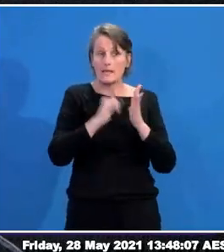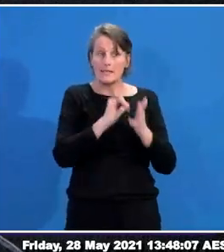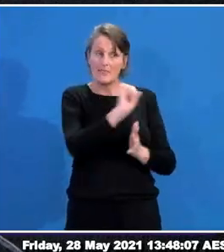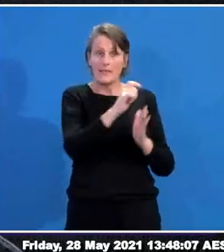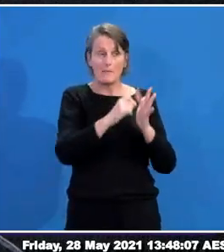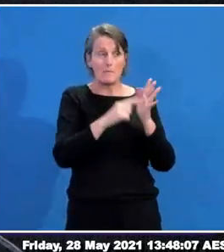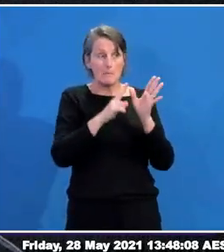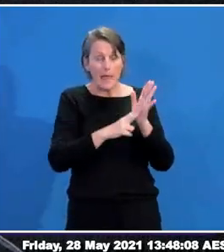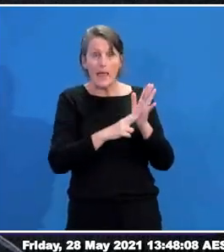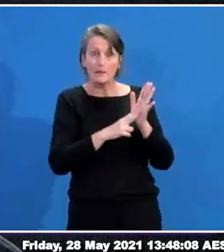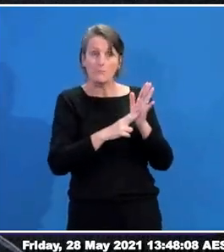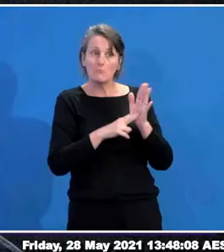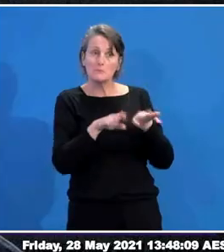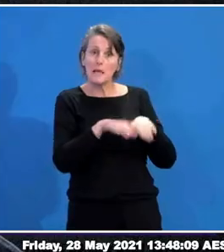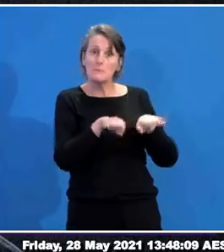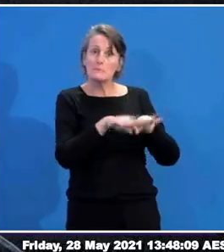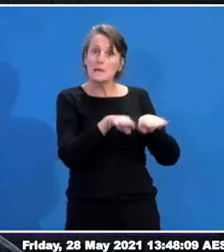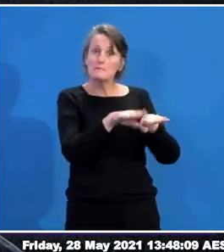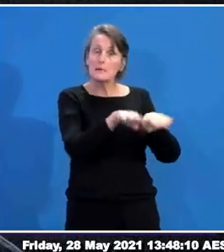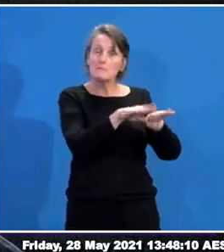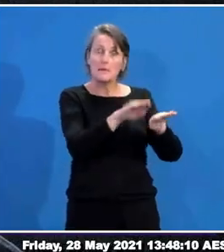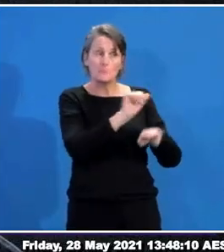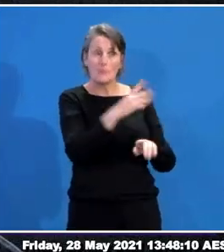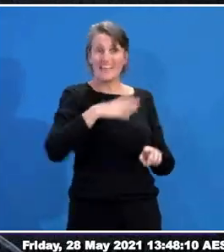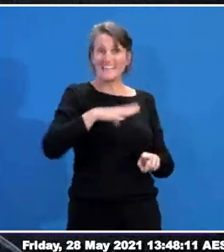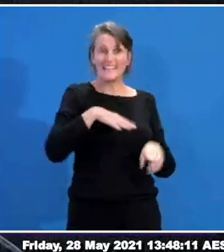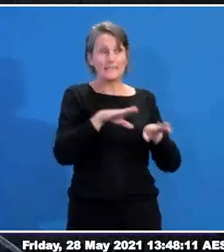are being good consumers now of their NDIS plans, so we are moving to longer